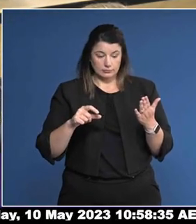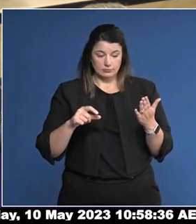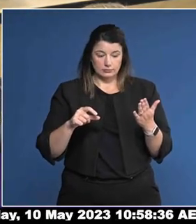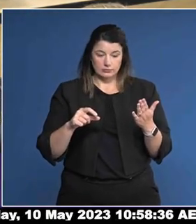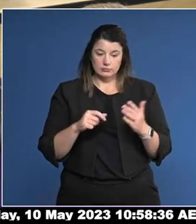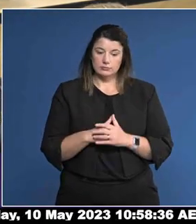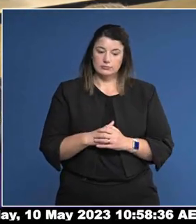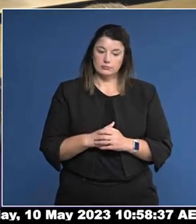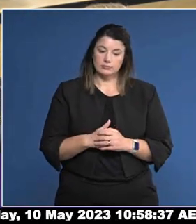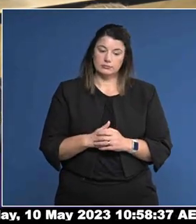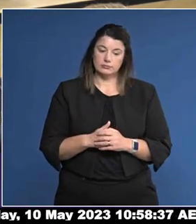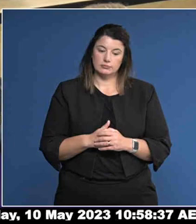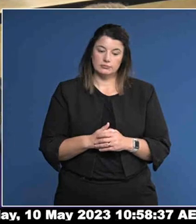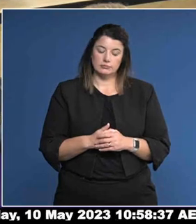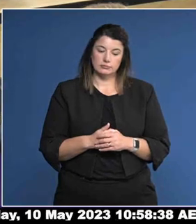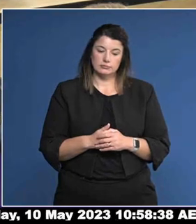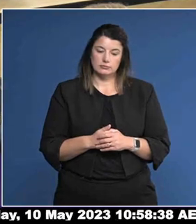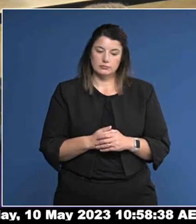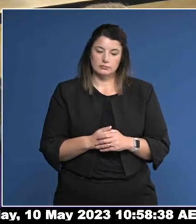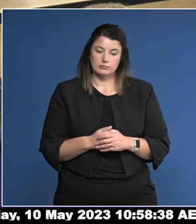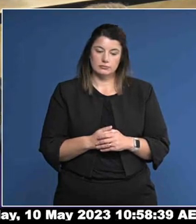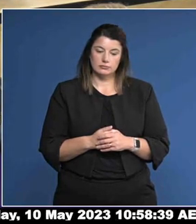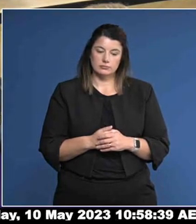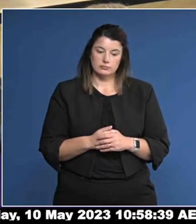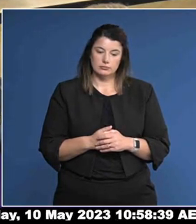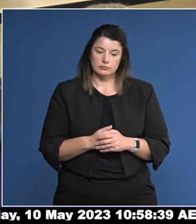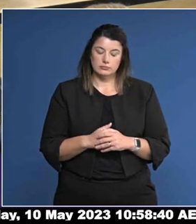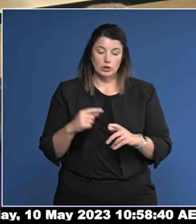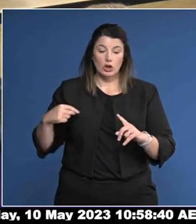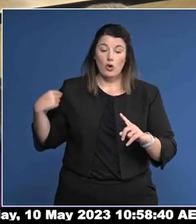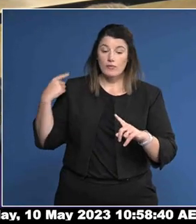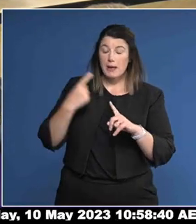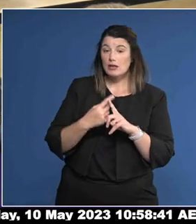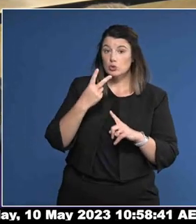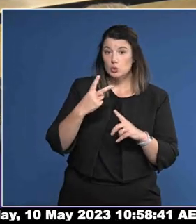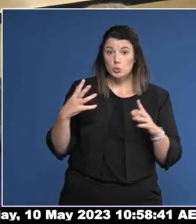'In particular over the past two weeks, Jonathon has come to school smelling of a